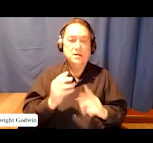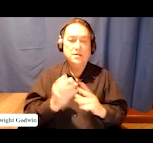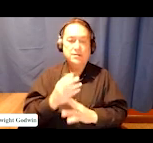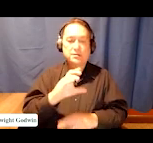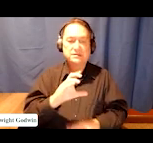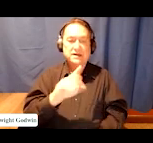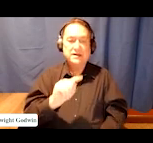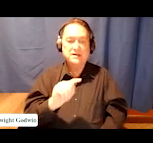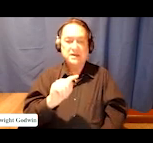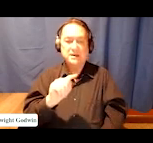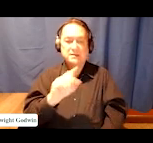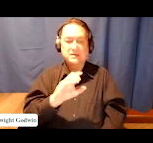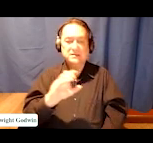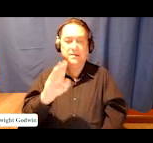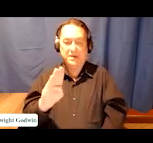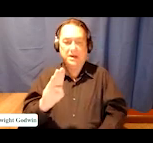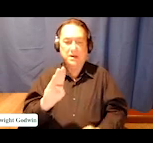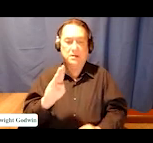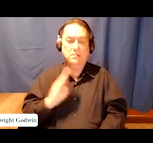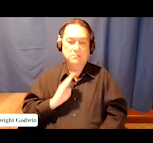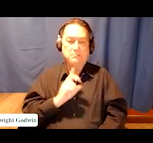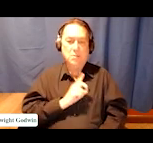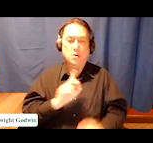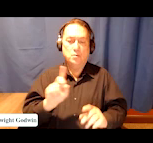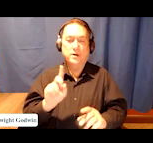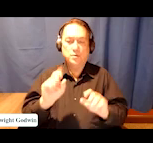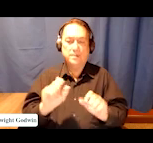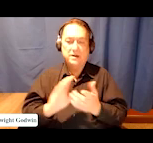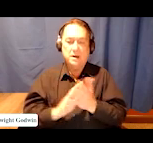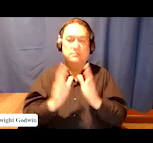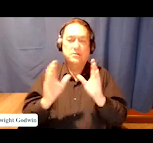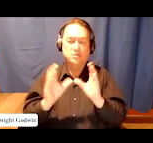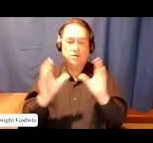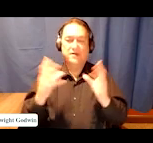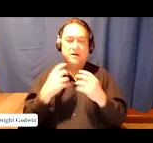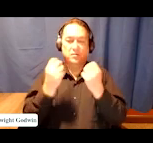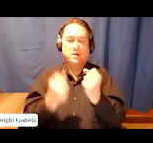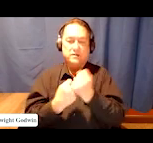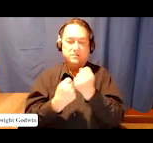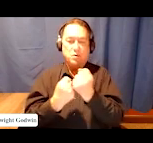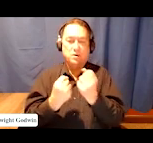where people can become a certified peer recovery support specialist. The unifying skills of the peer is to